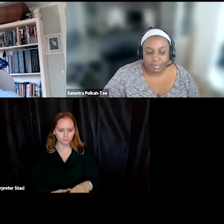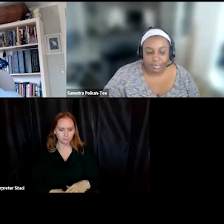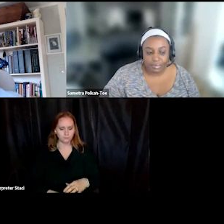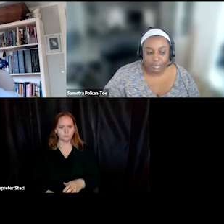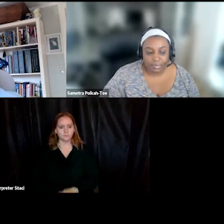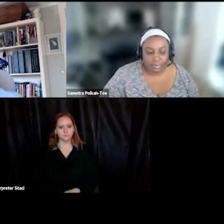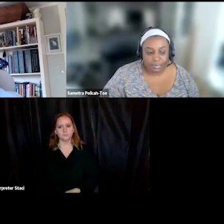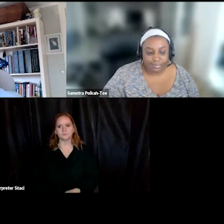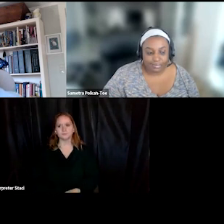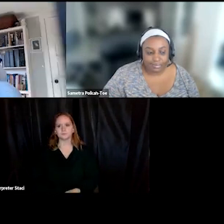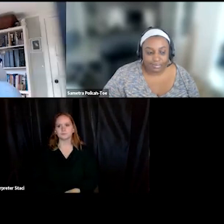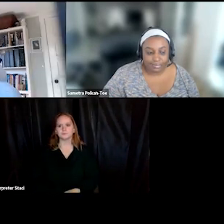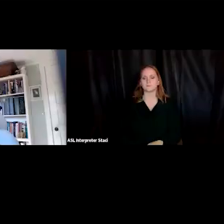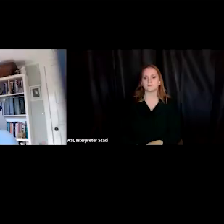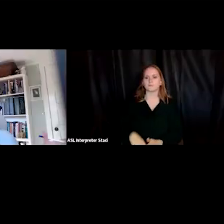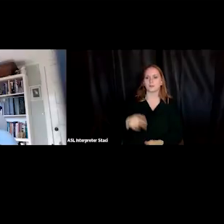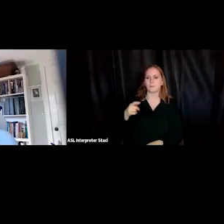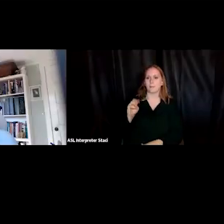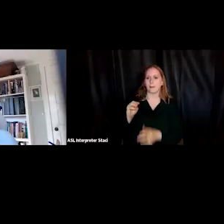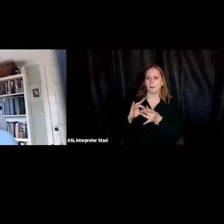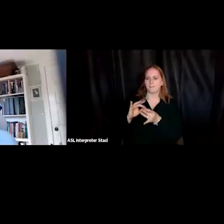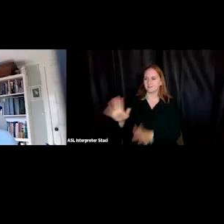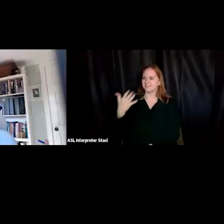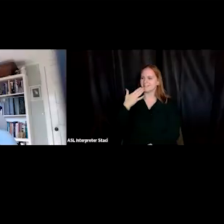Thanks so much Sametra for setting the stage today